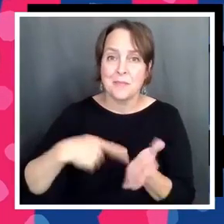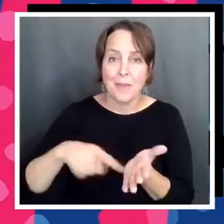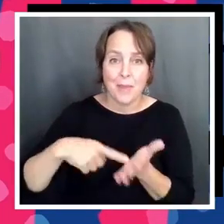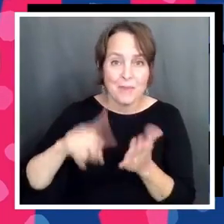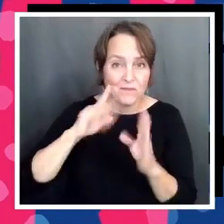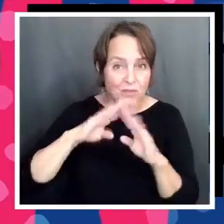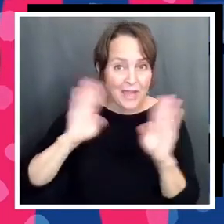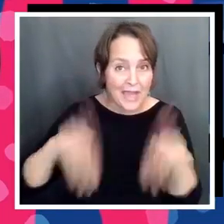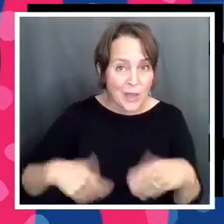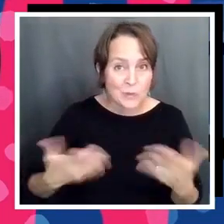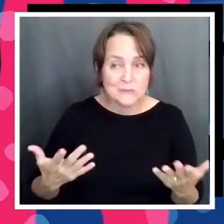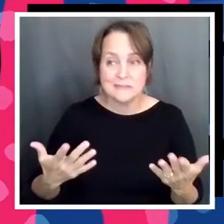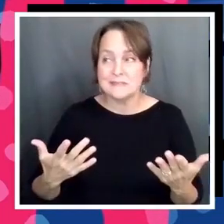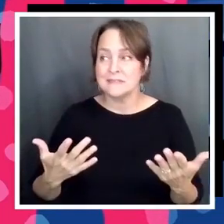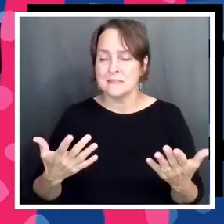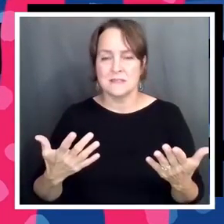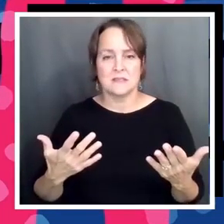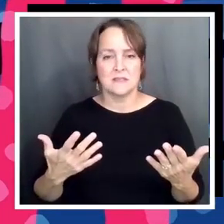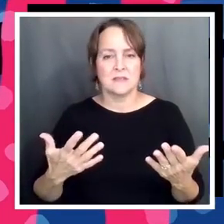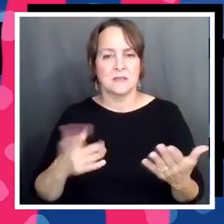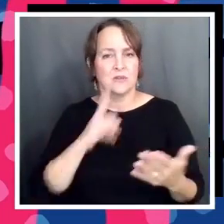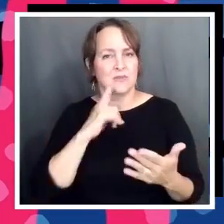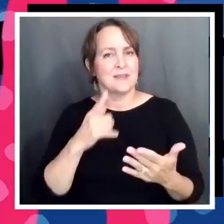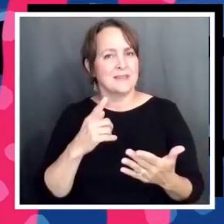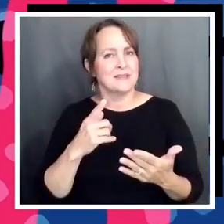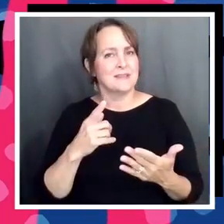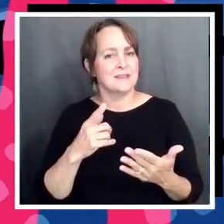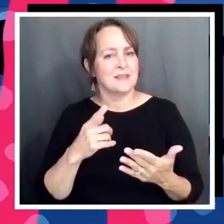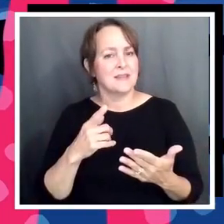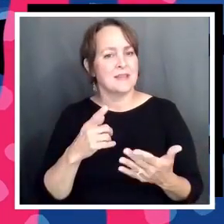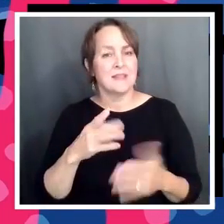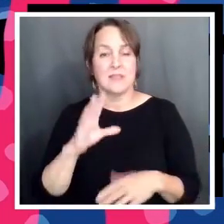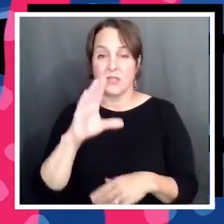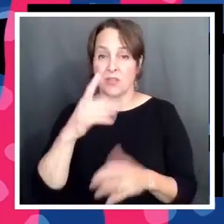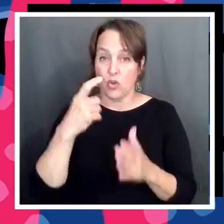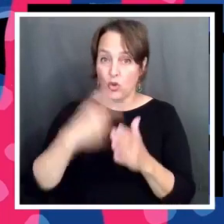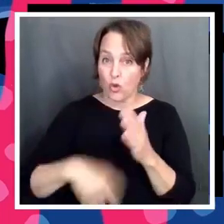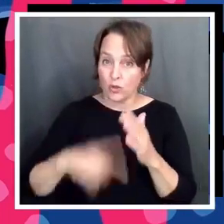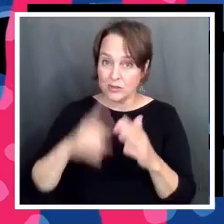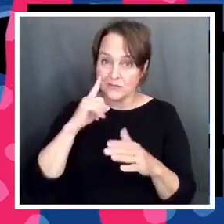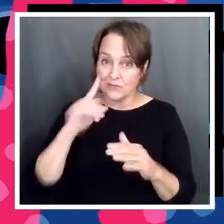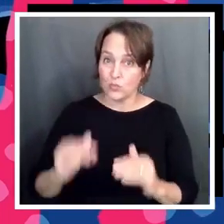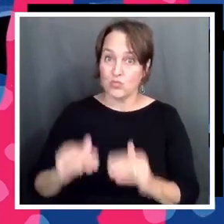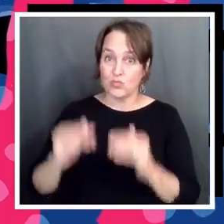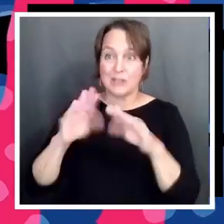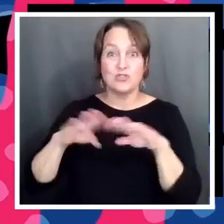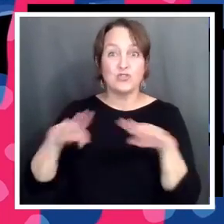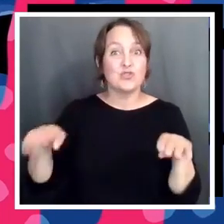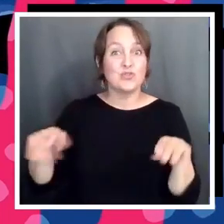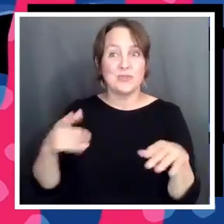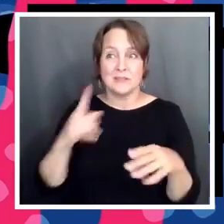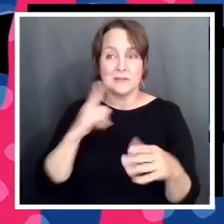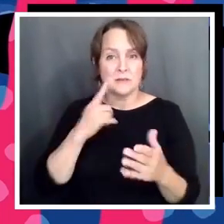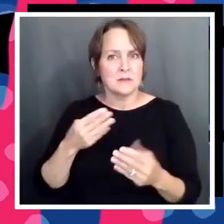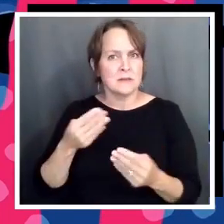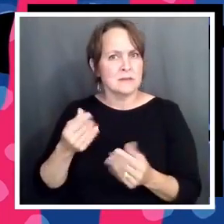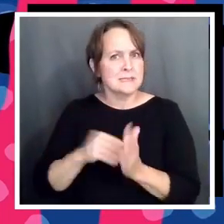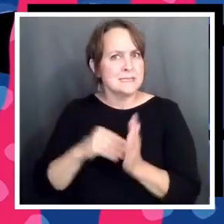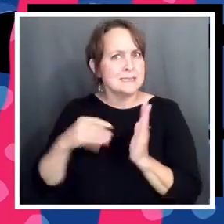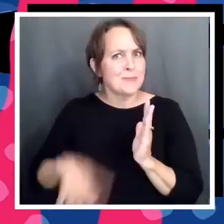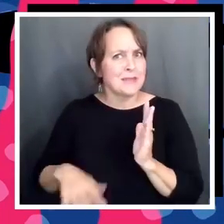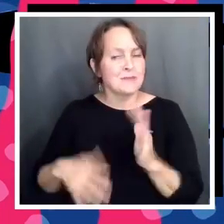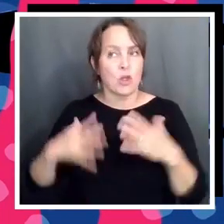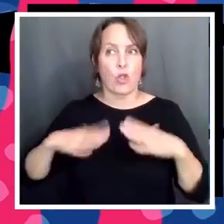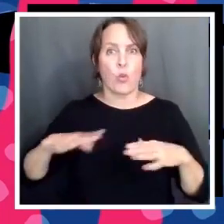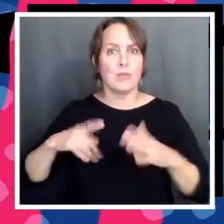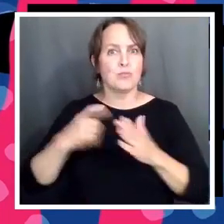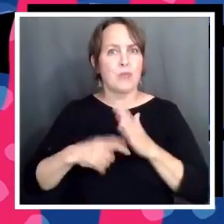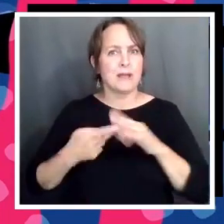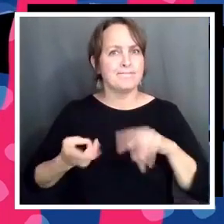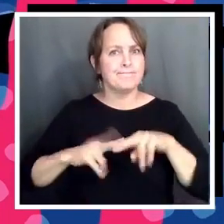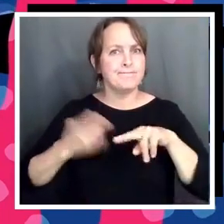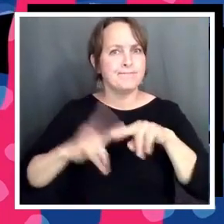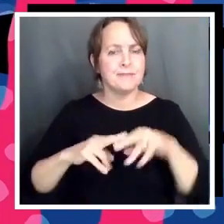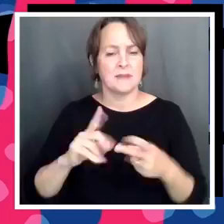WITH DIFFERENT THINGS LIKE FOOD